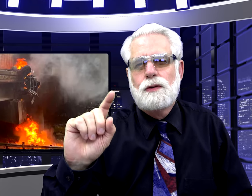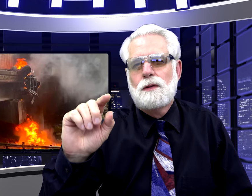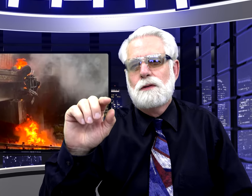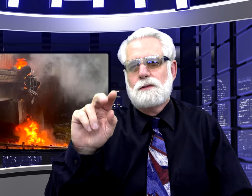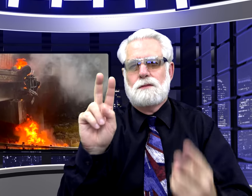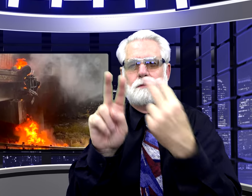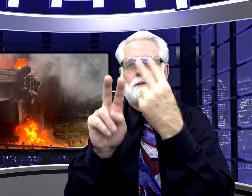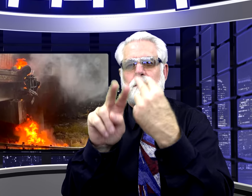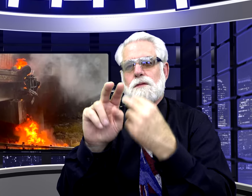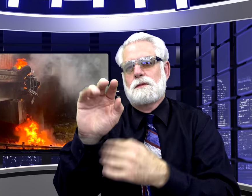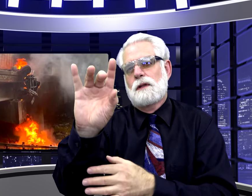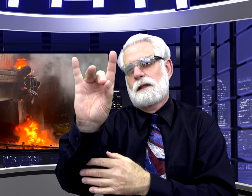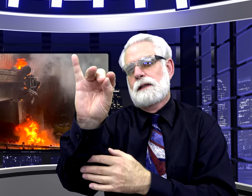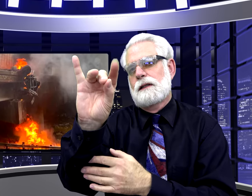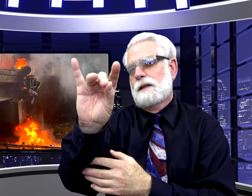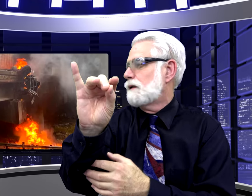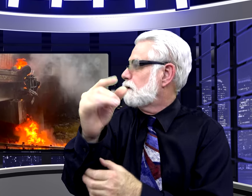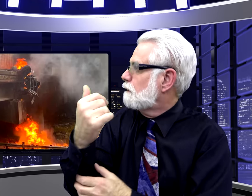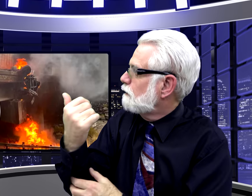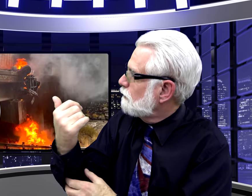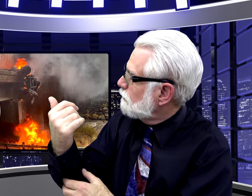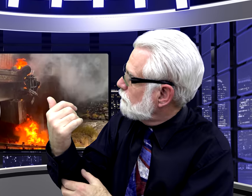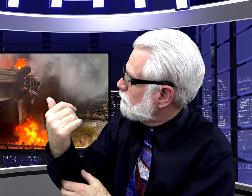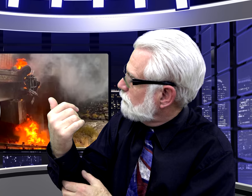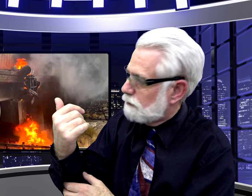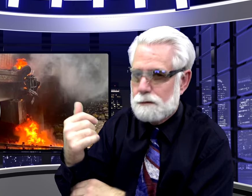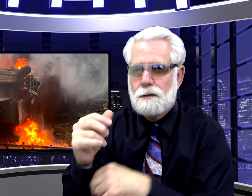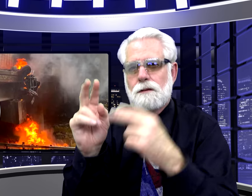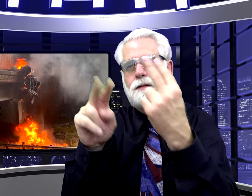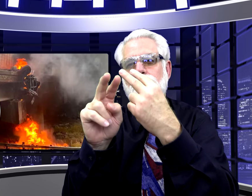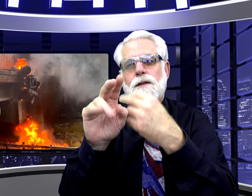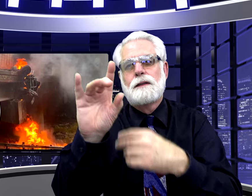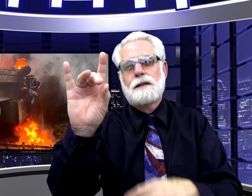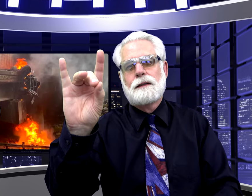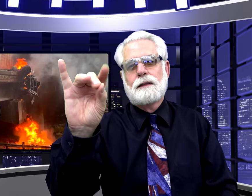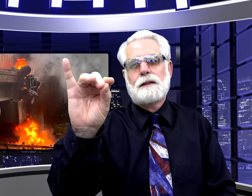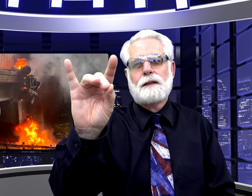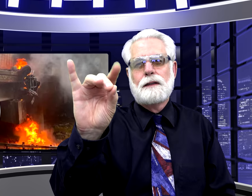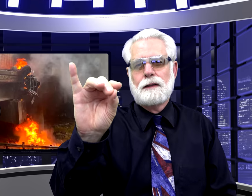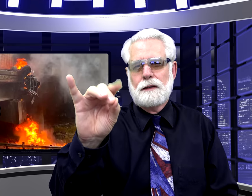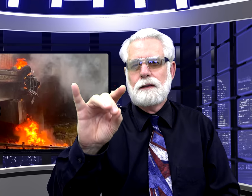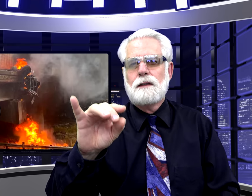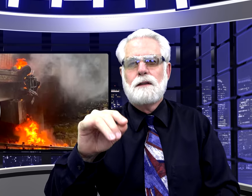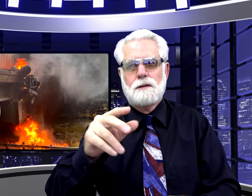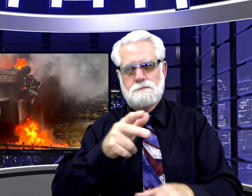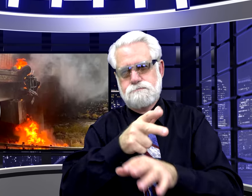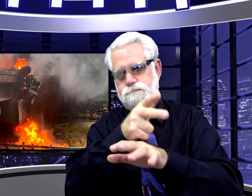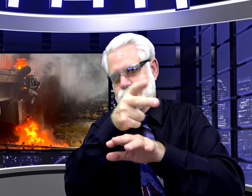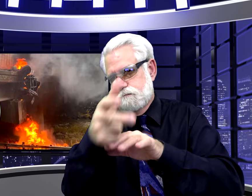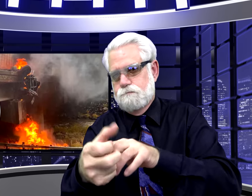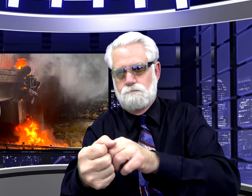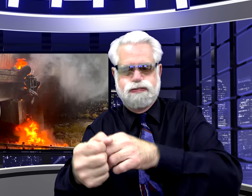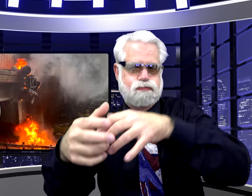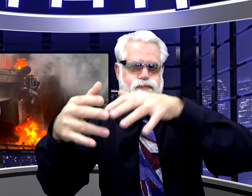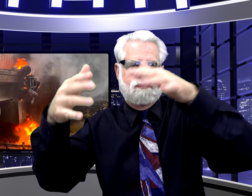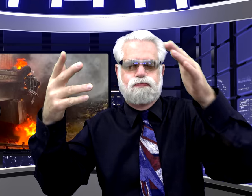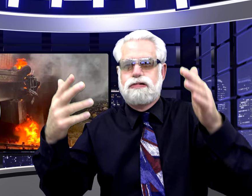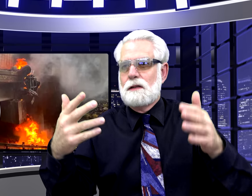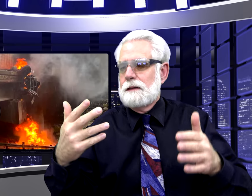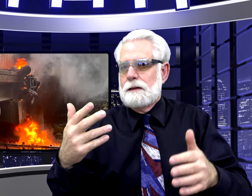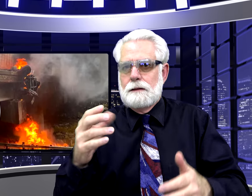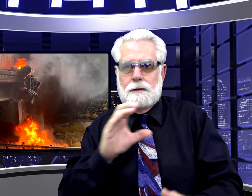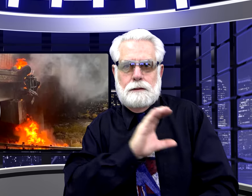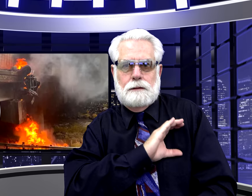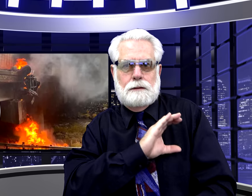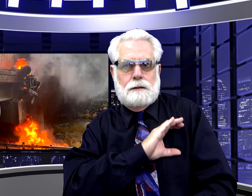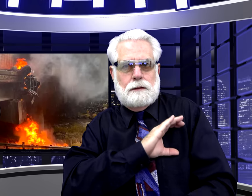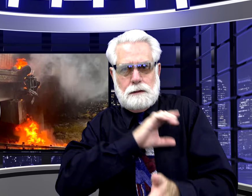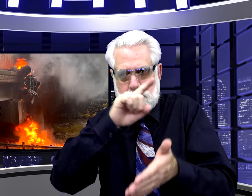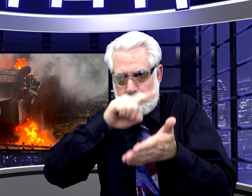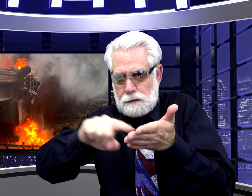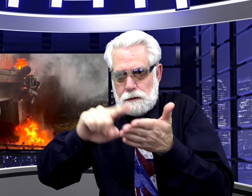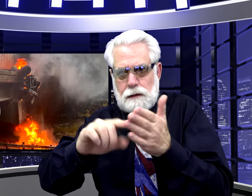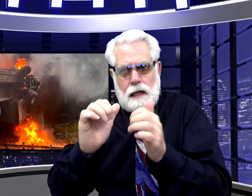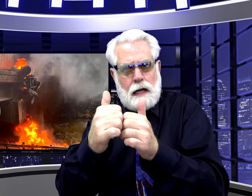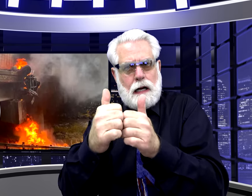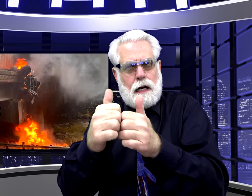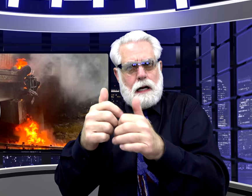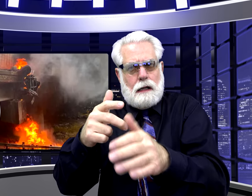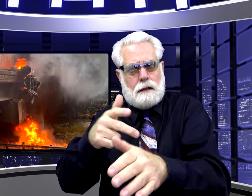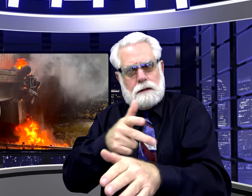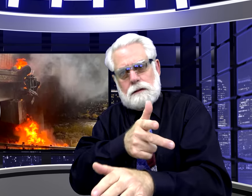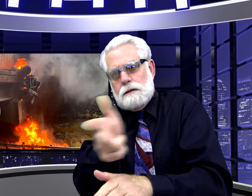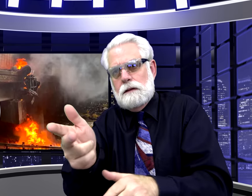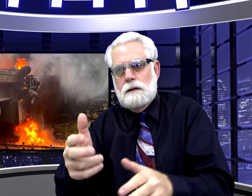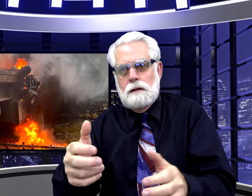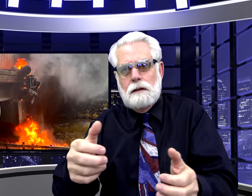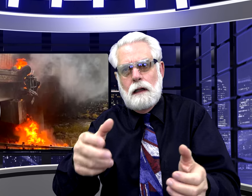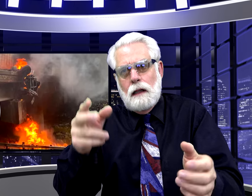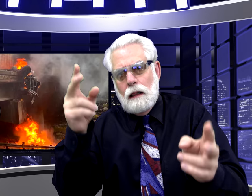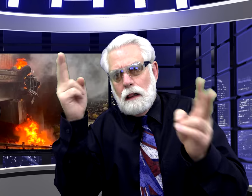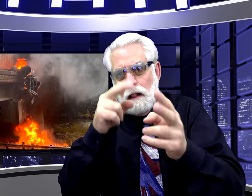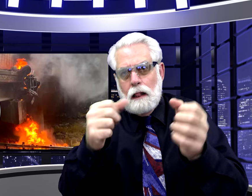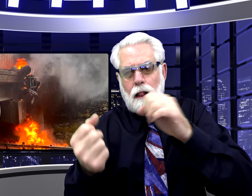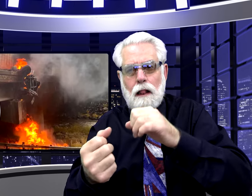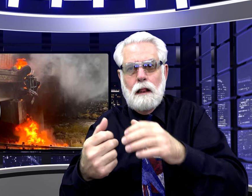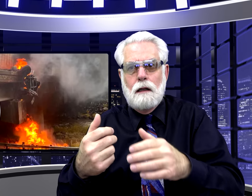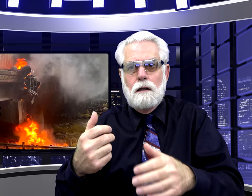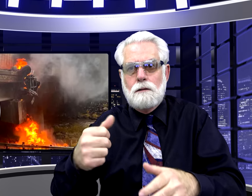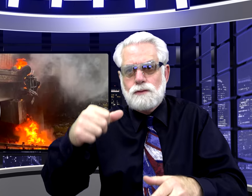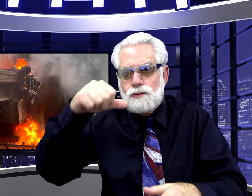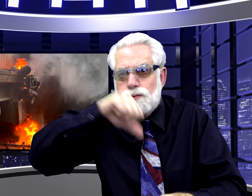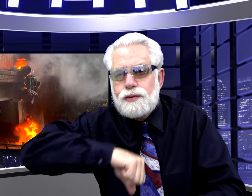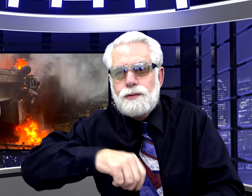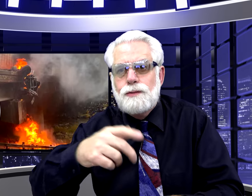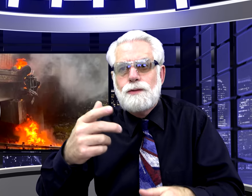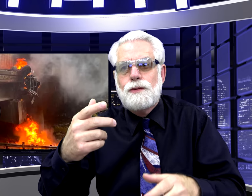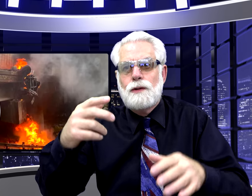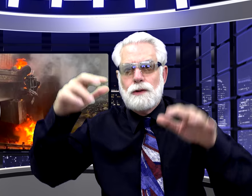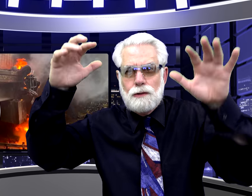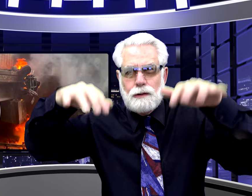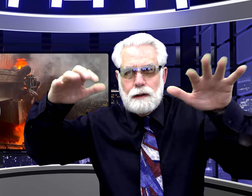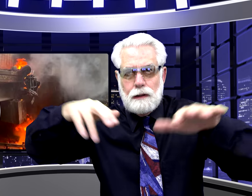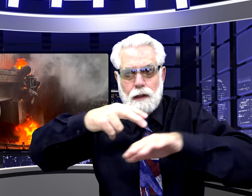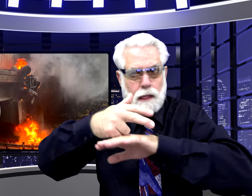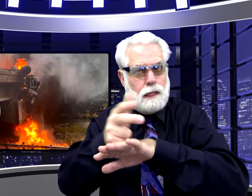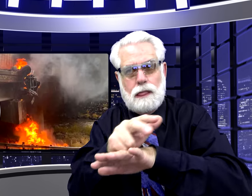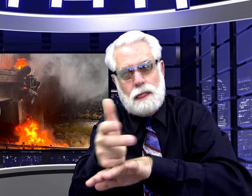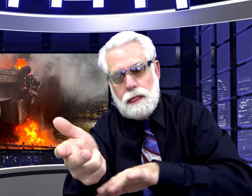On Interstate 80! The police were checking how this happened. Was it an accident? Were they drinking? Was it the rain?